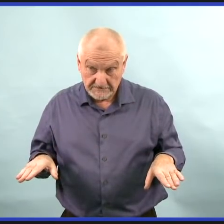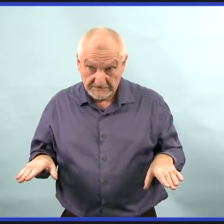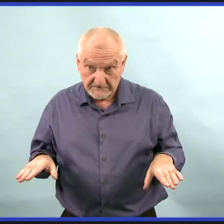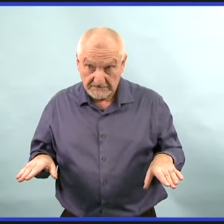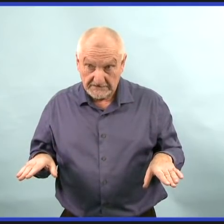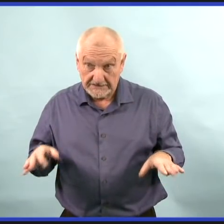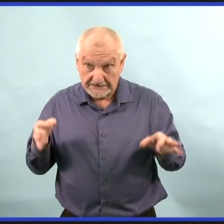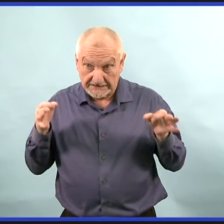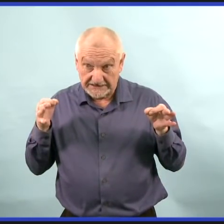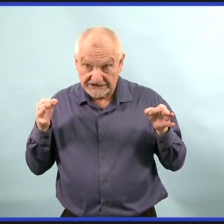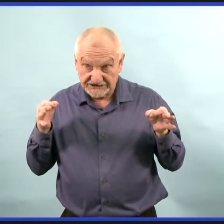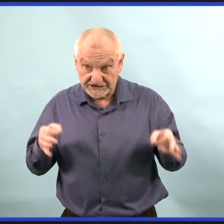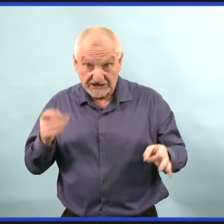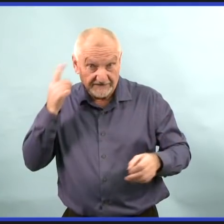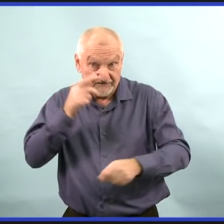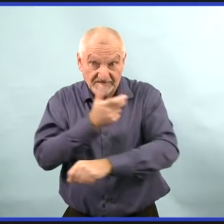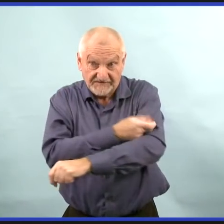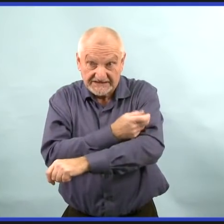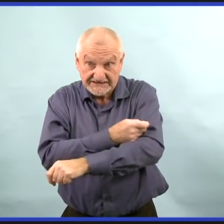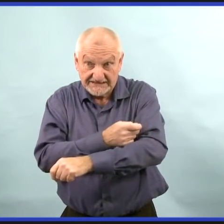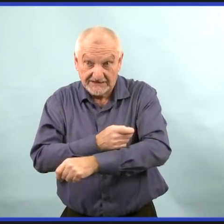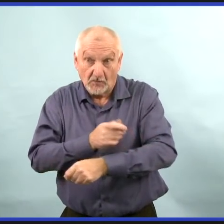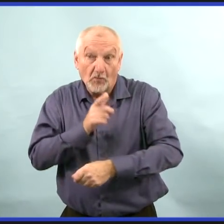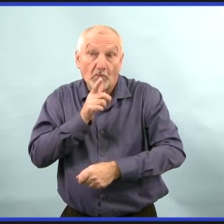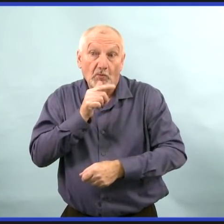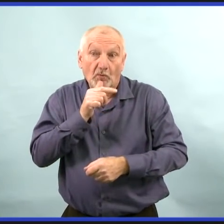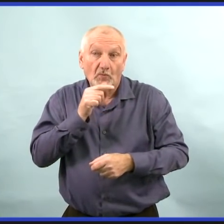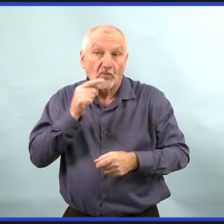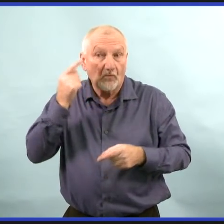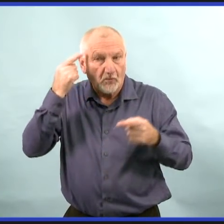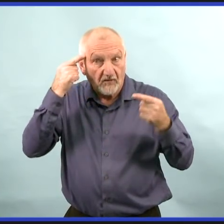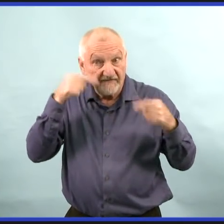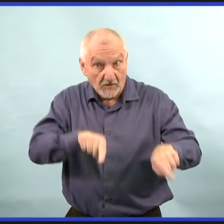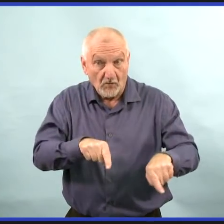for them so i'm just wondering even though we're seeing a really high uptick right now are there